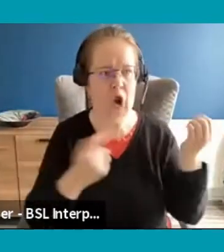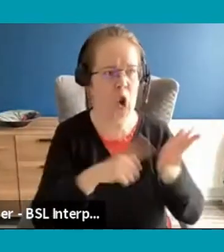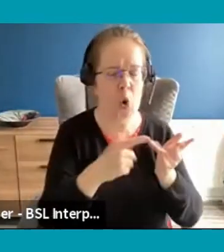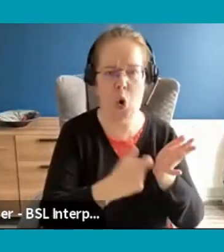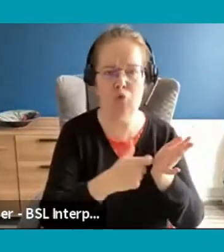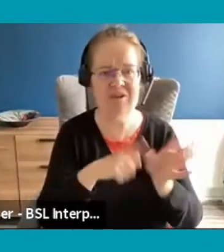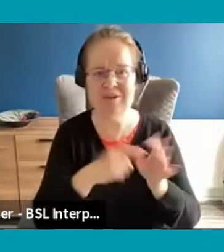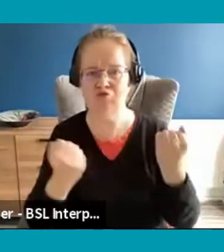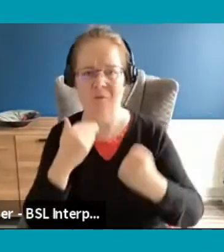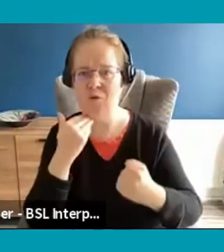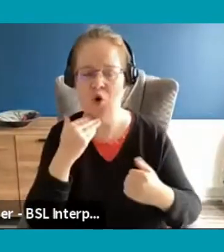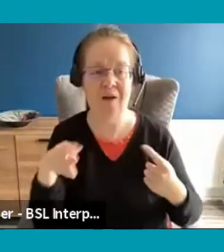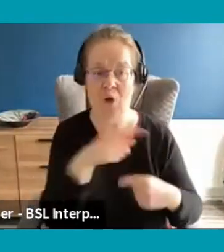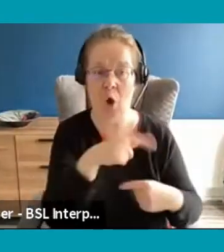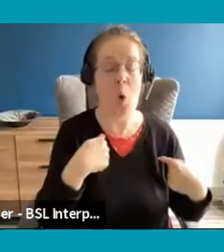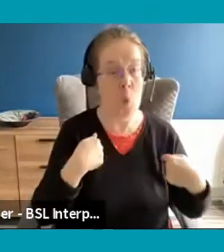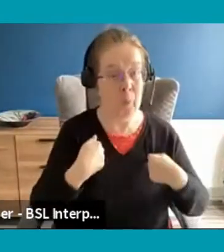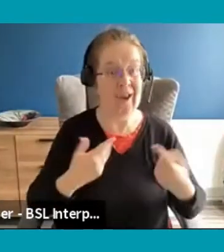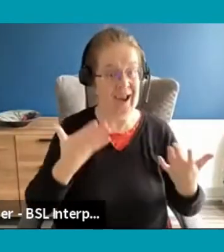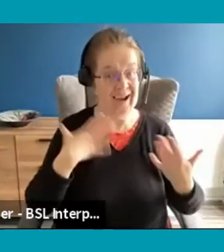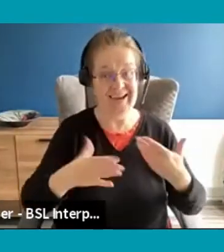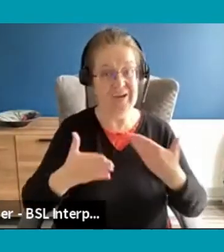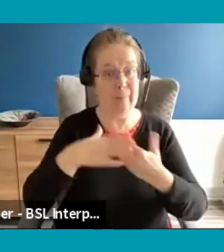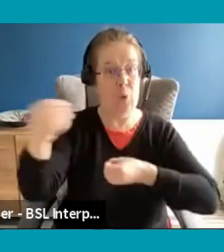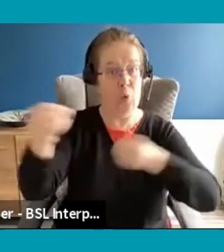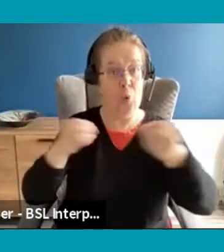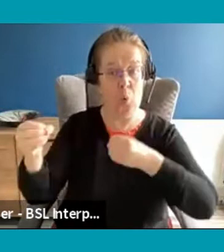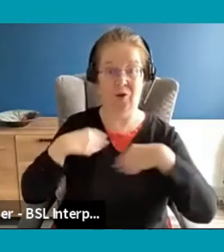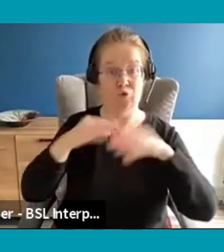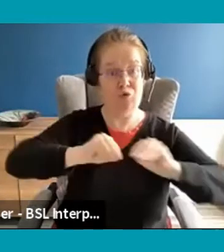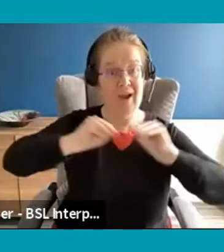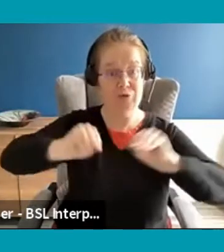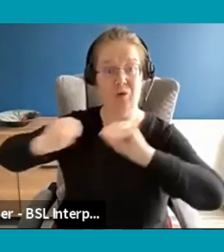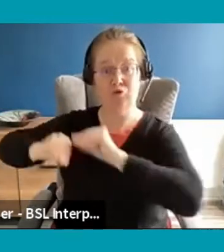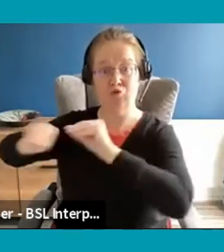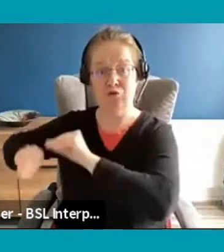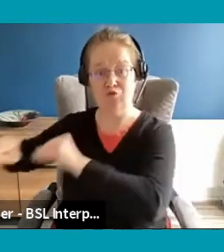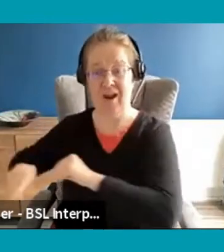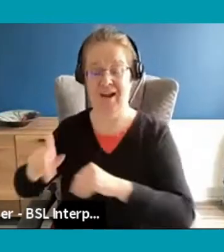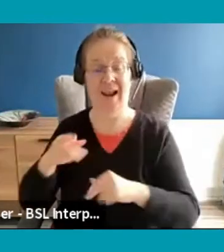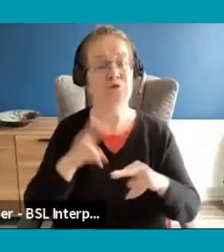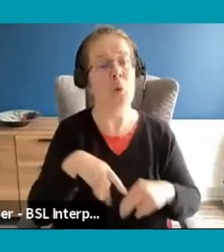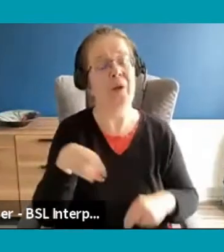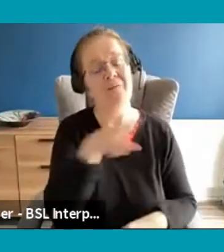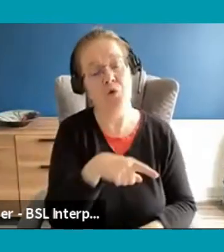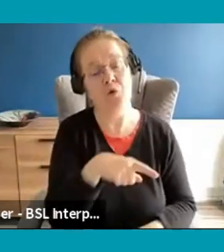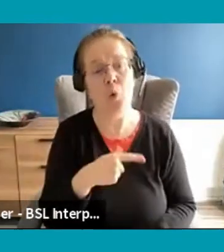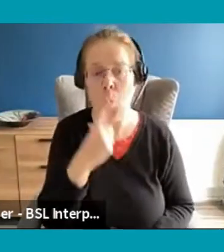We are actively recruiting in that area and training people up as well into those jobs. So if you're capable and interested in